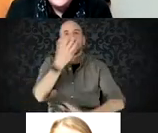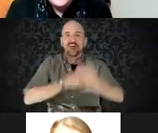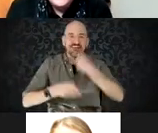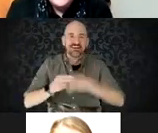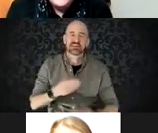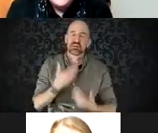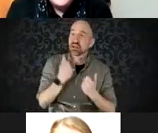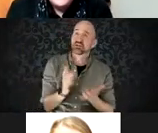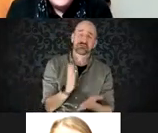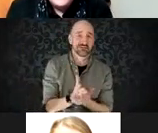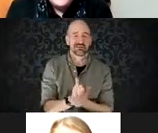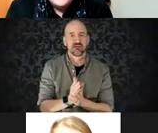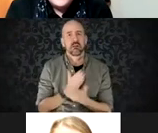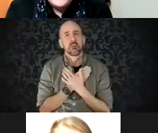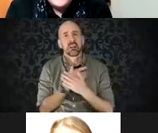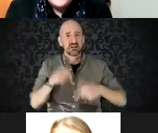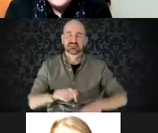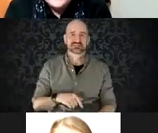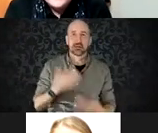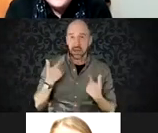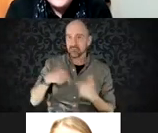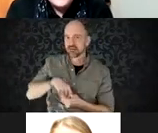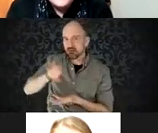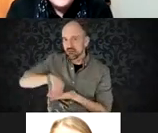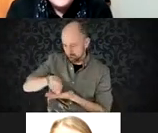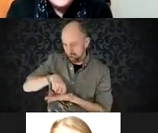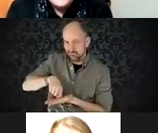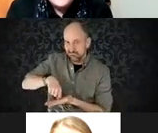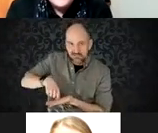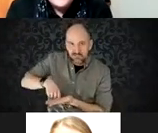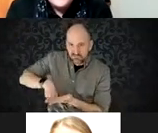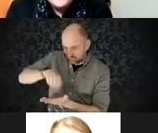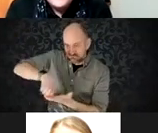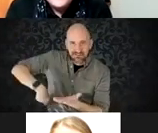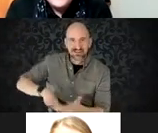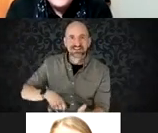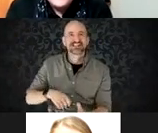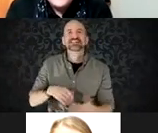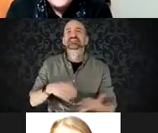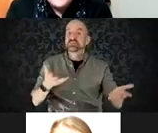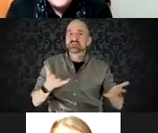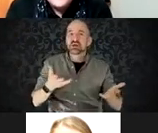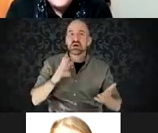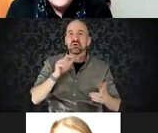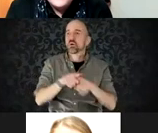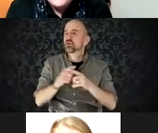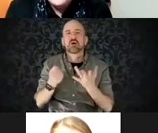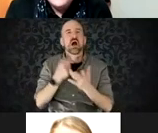say they have an experience of designing gardens and this was more in-depth than some